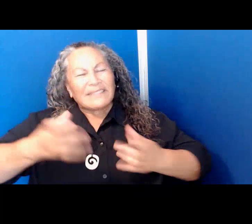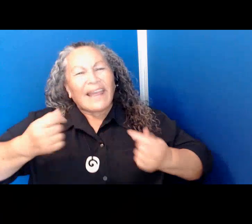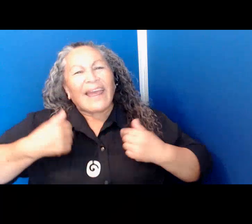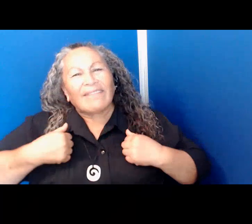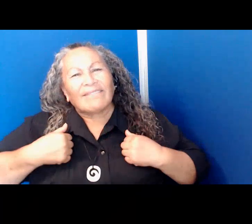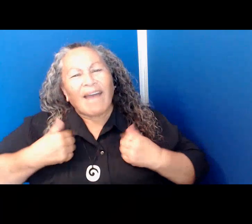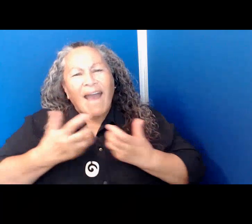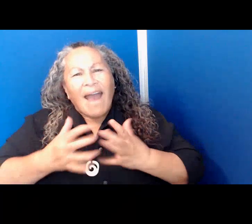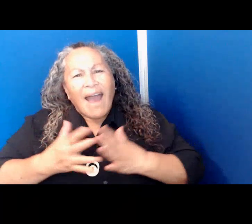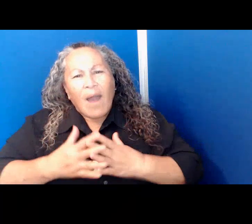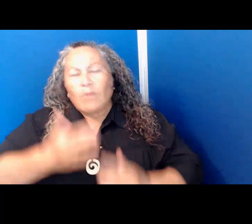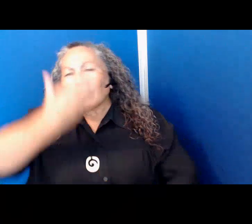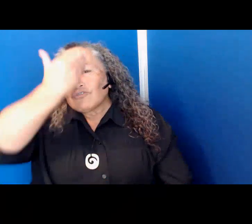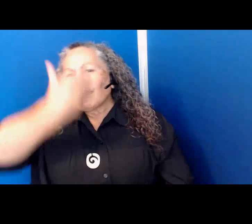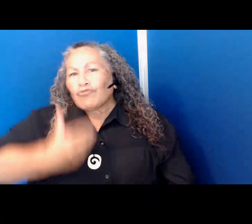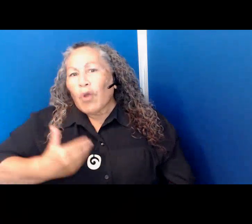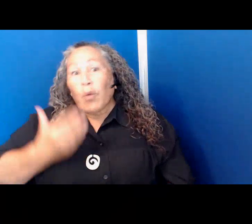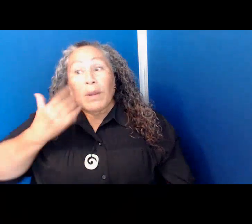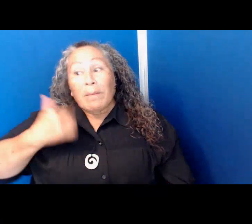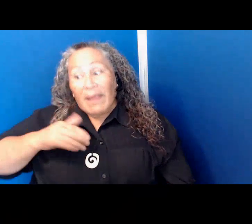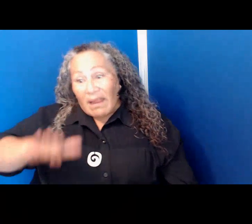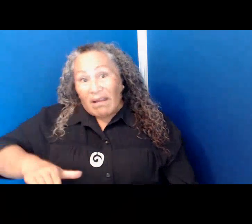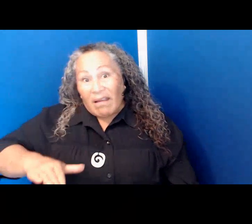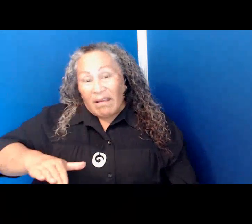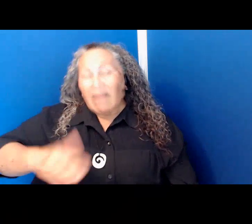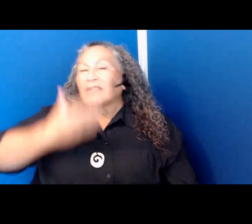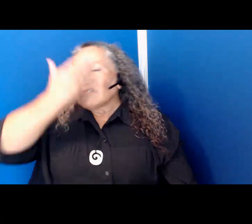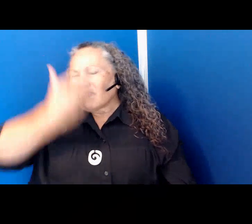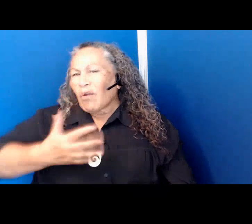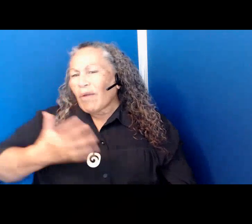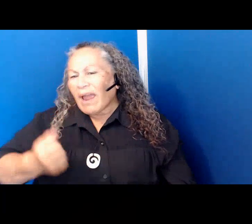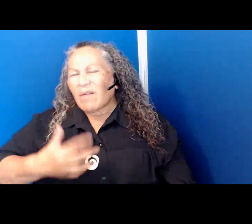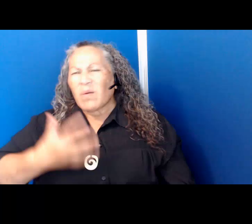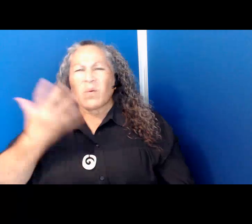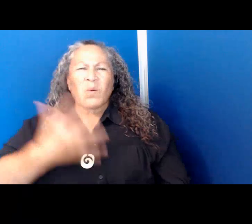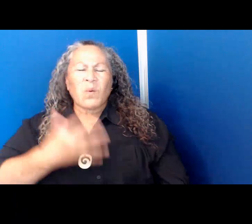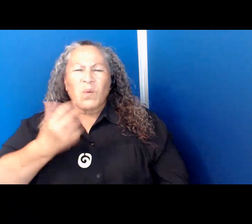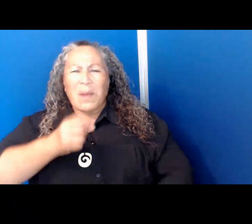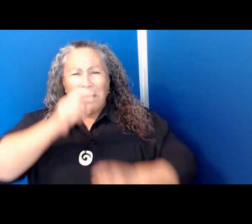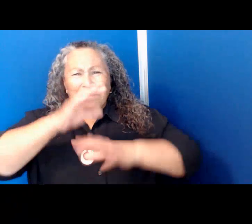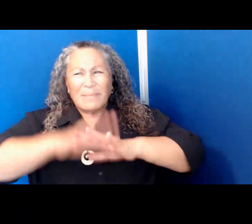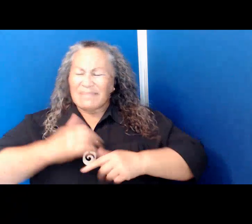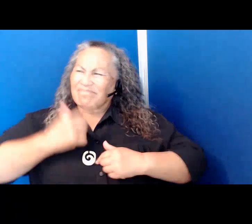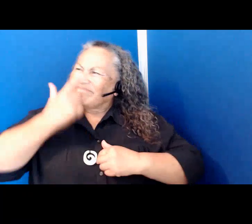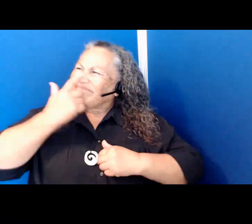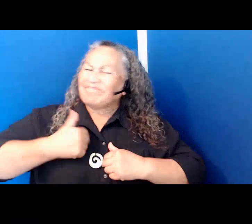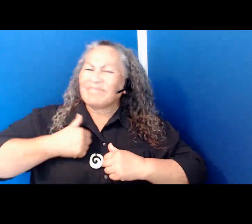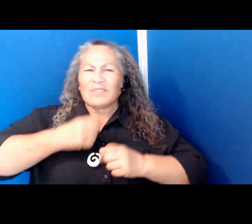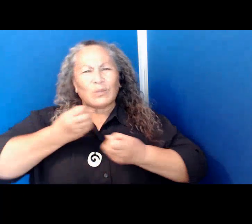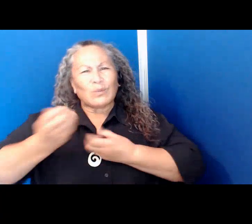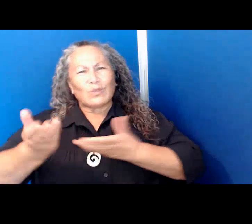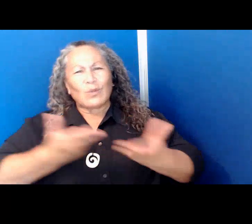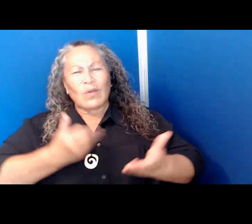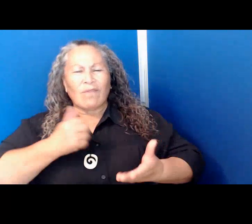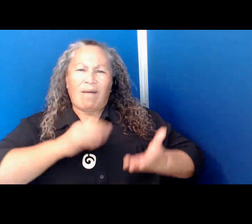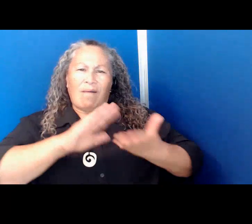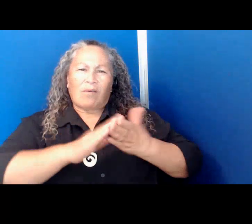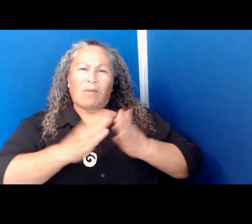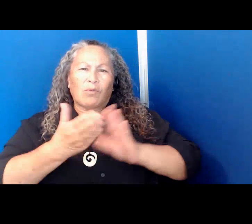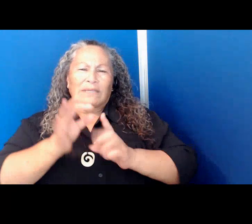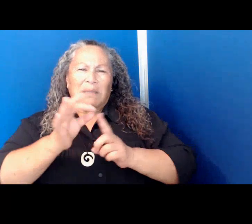a stroke as a child. So, I am blessed to be able to serve our Pasifika communities. Through my own